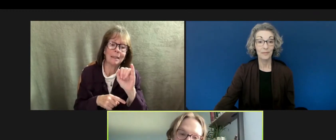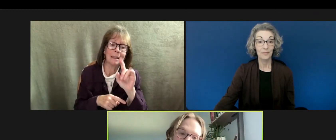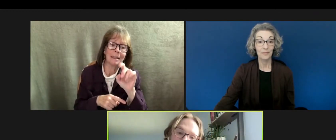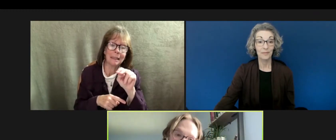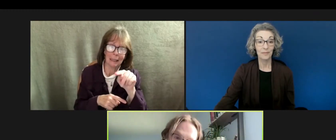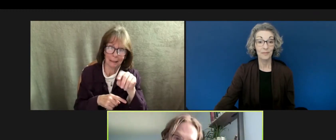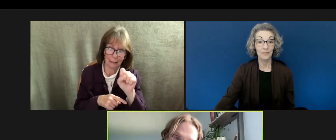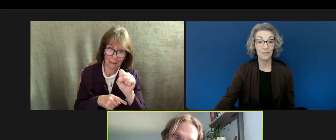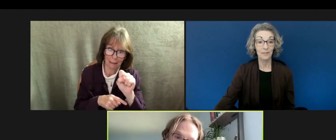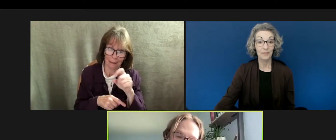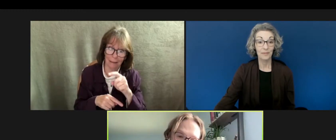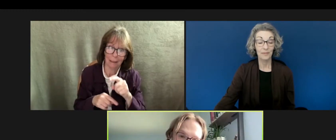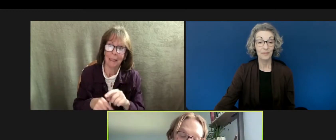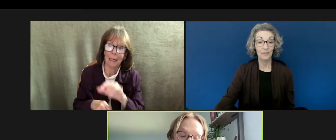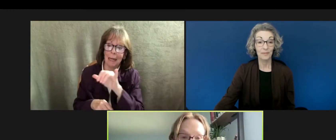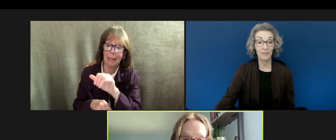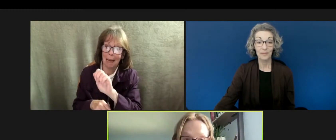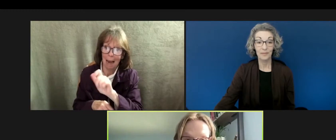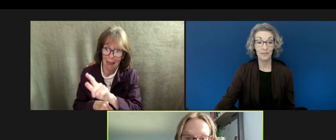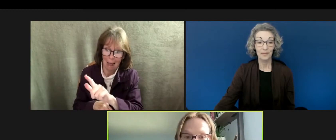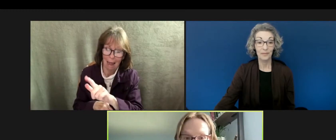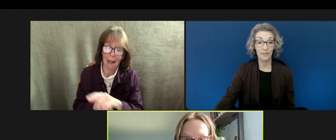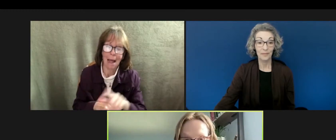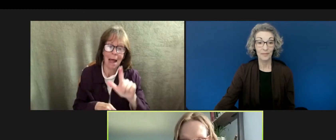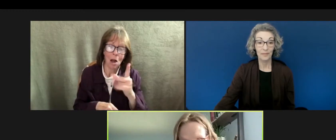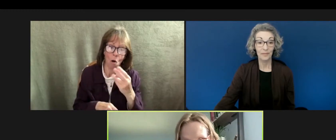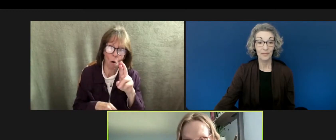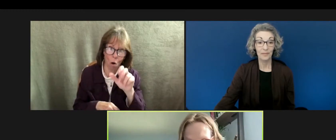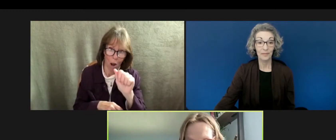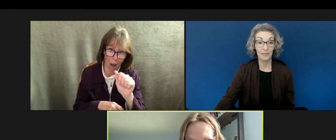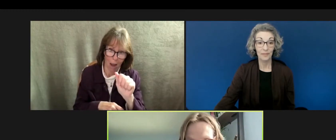So you and Laura will both be playing residents